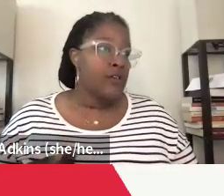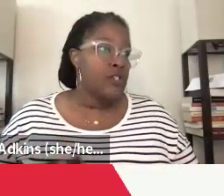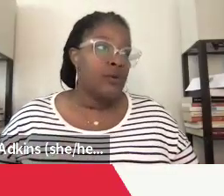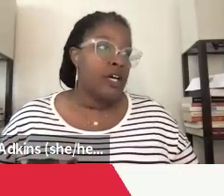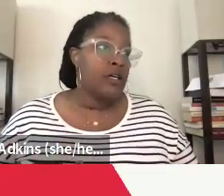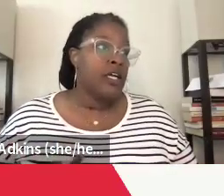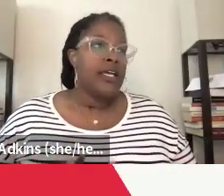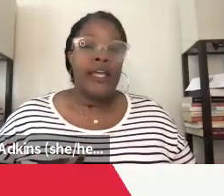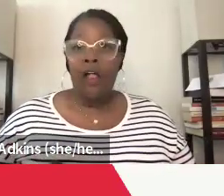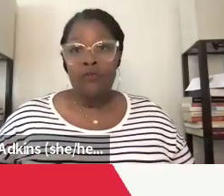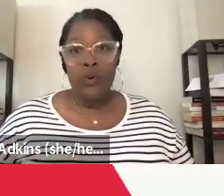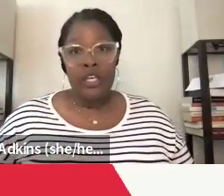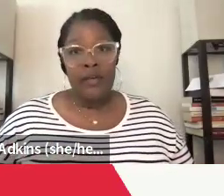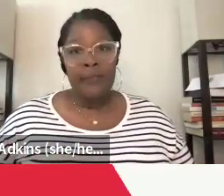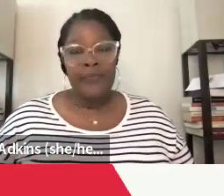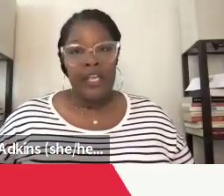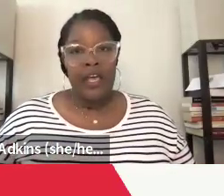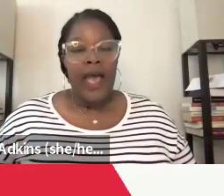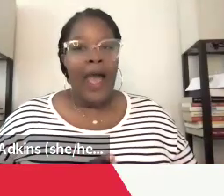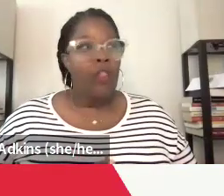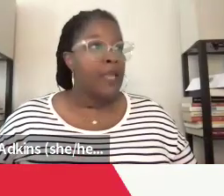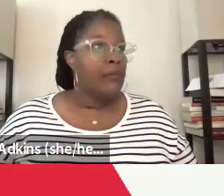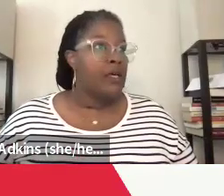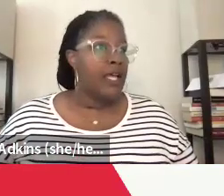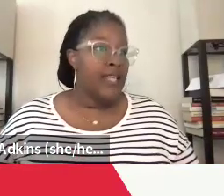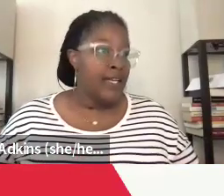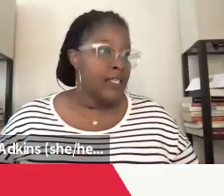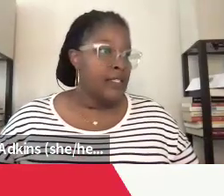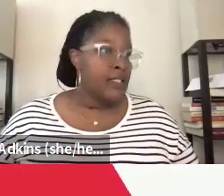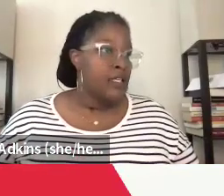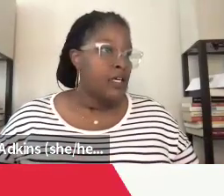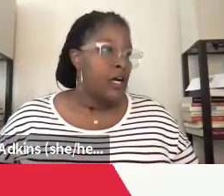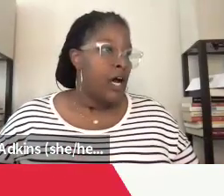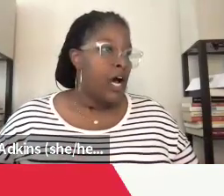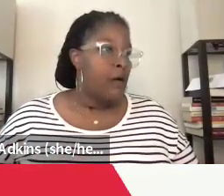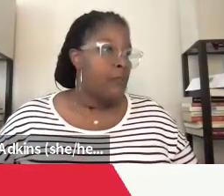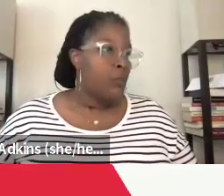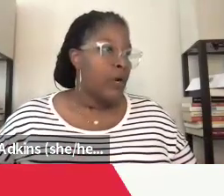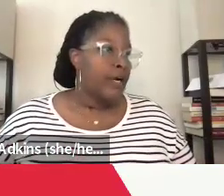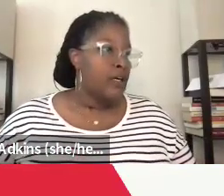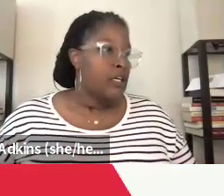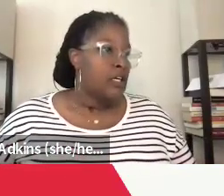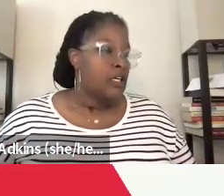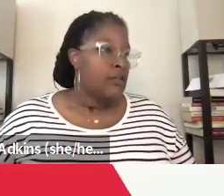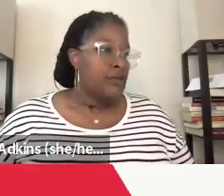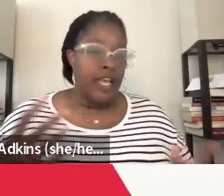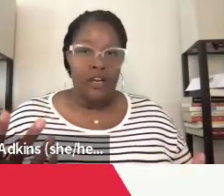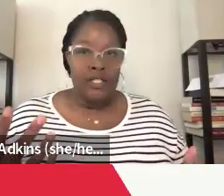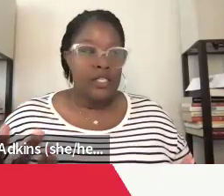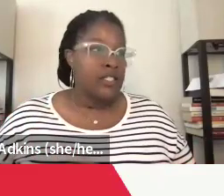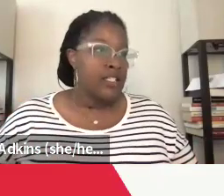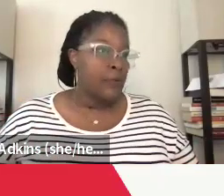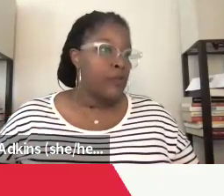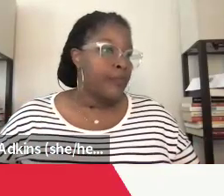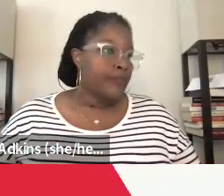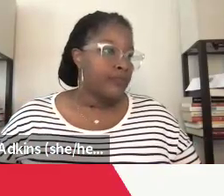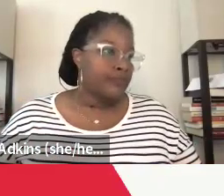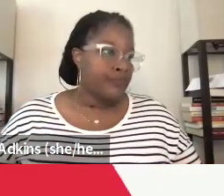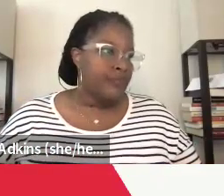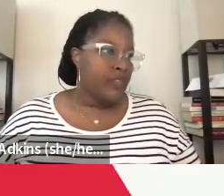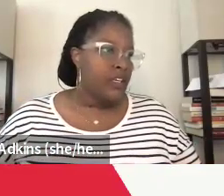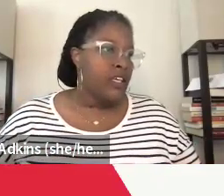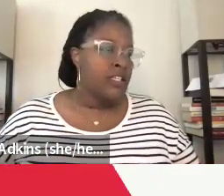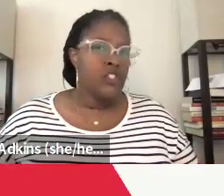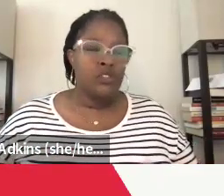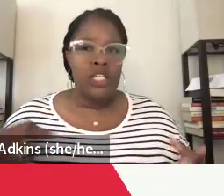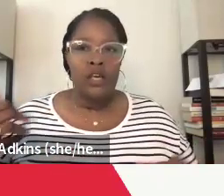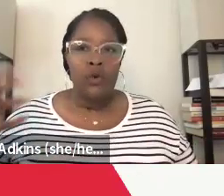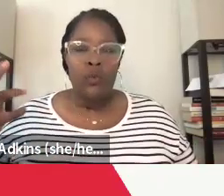Arizona, California, Alabama, and Texas, where care is inaccessible. Additionally,